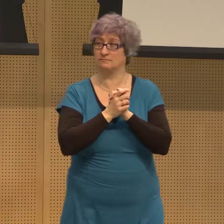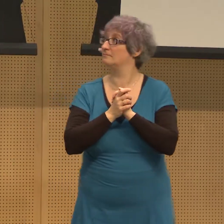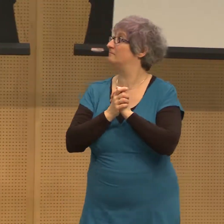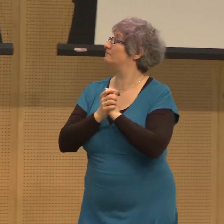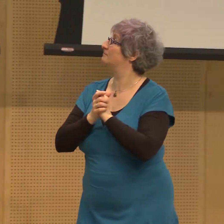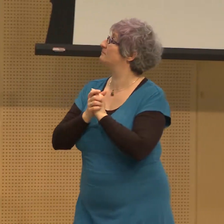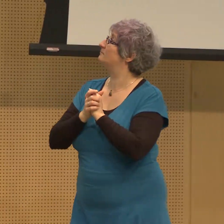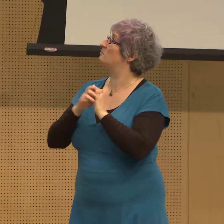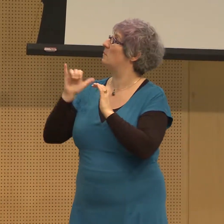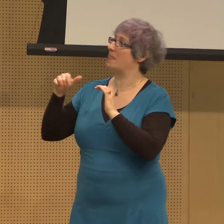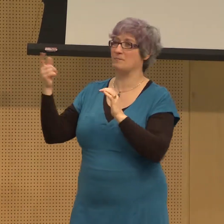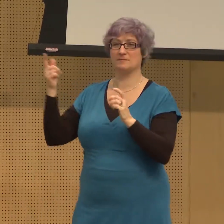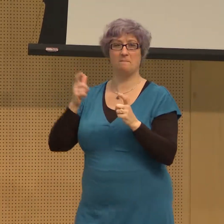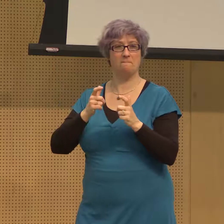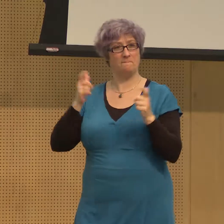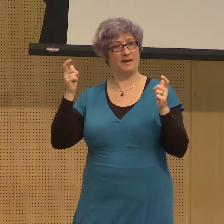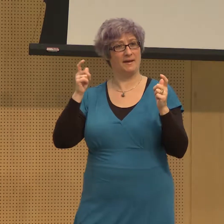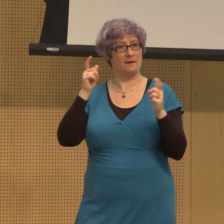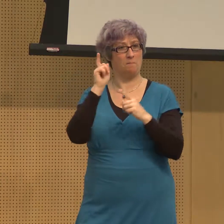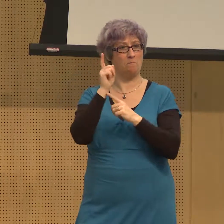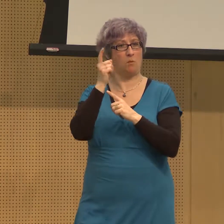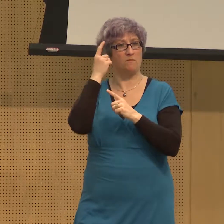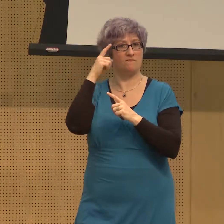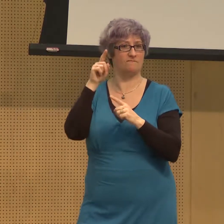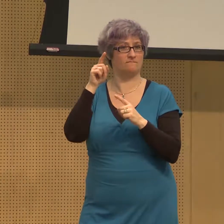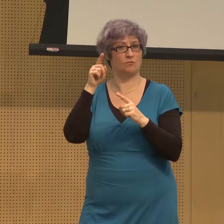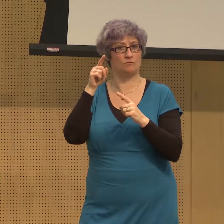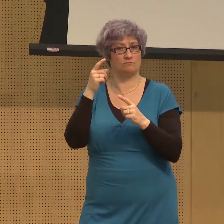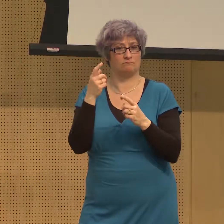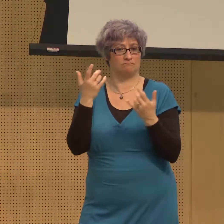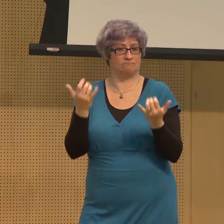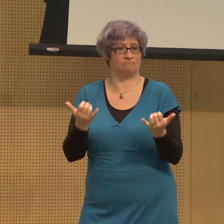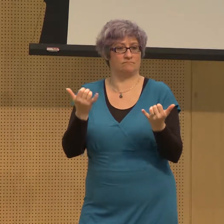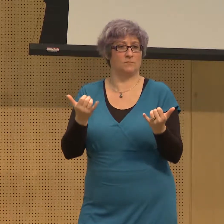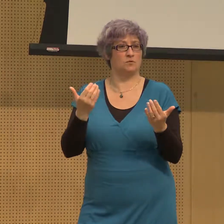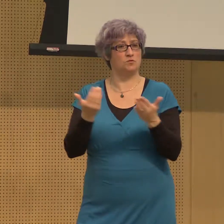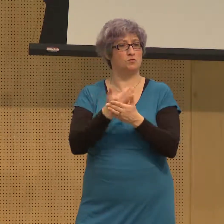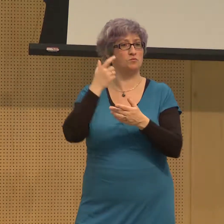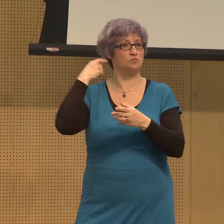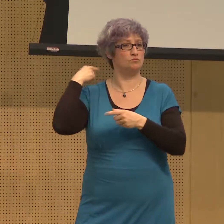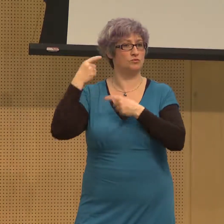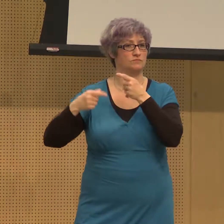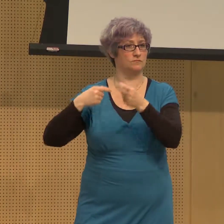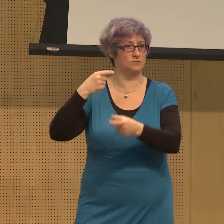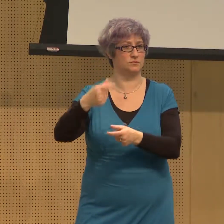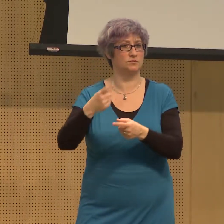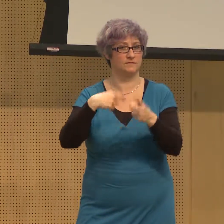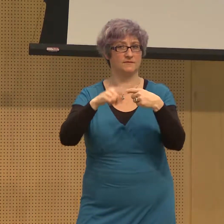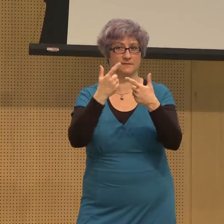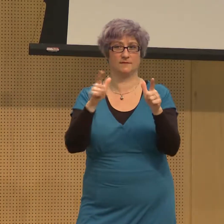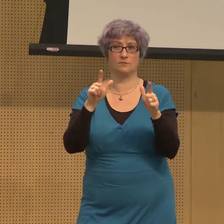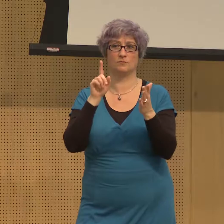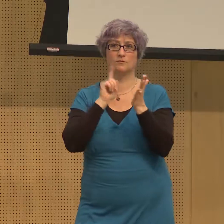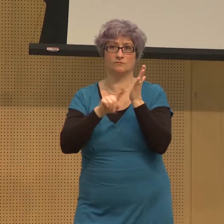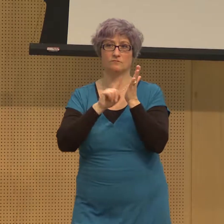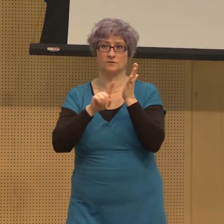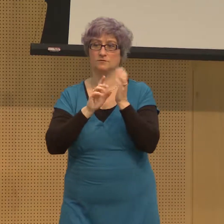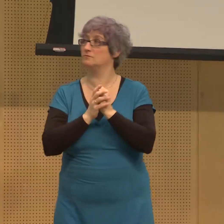working within the LSA on sign language research. This was a hallmark for sign language research.